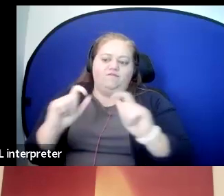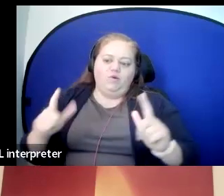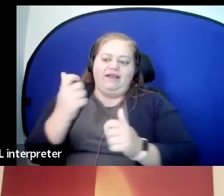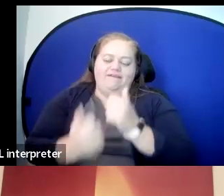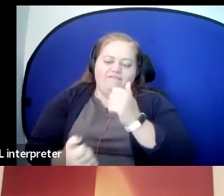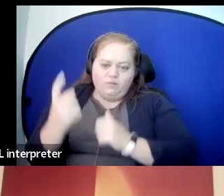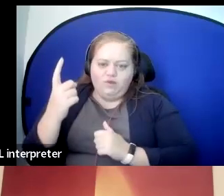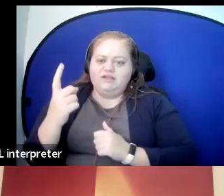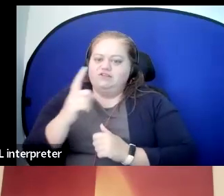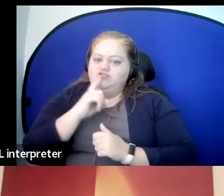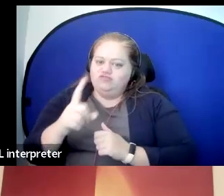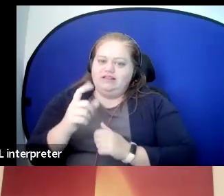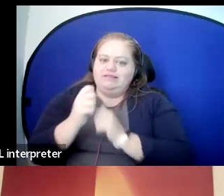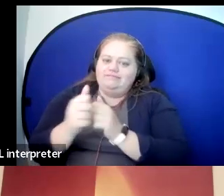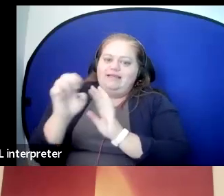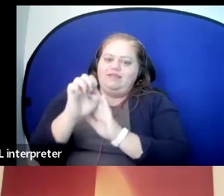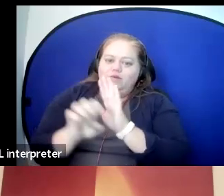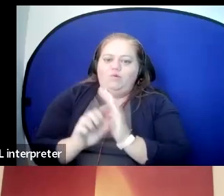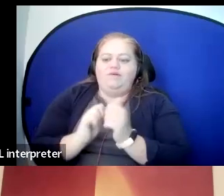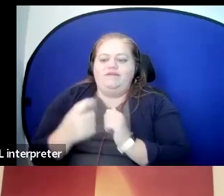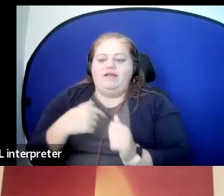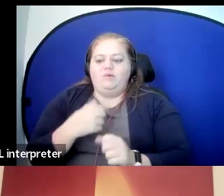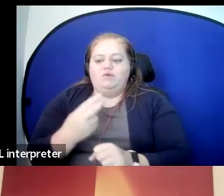that it is ethical in the way we are using it.